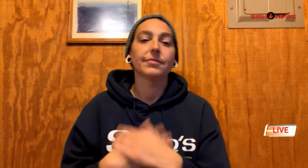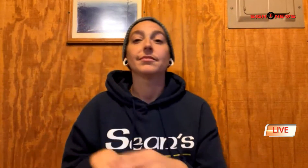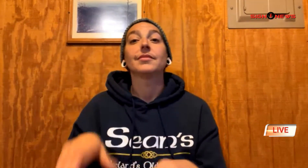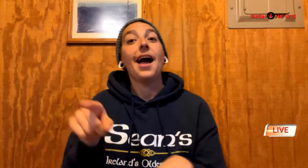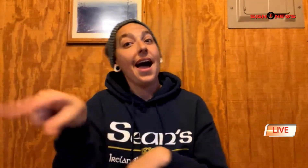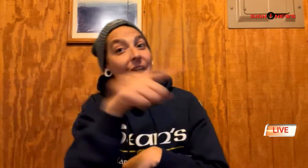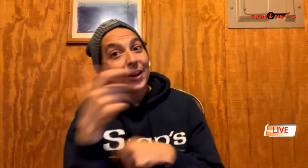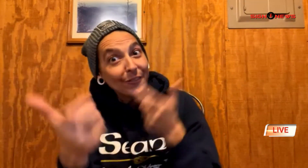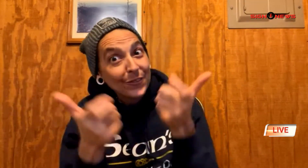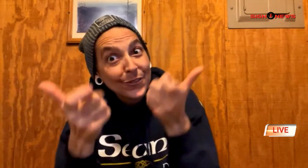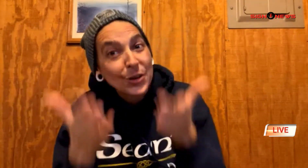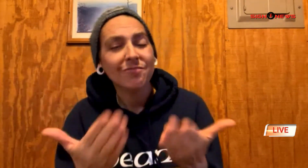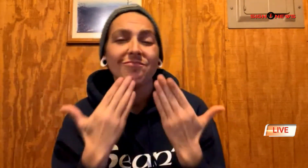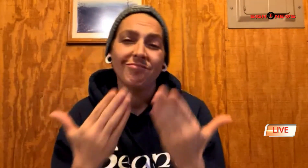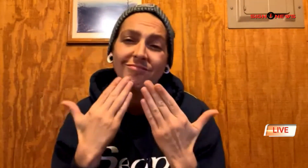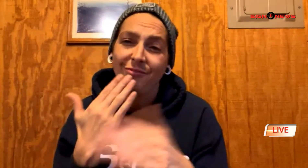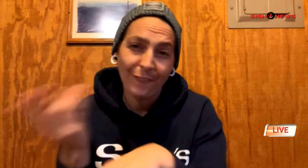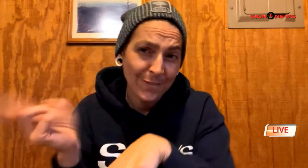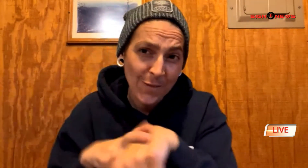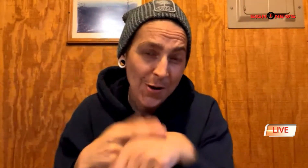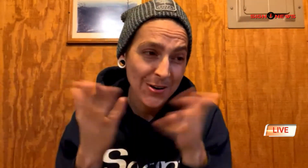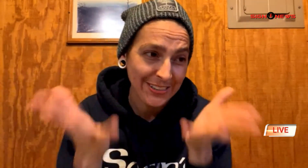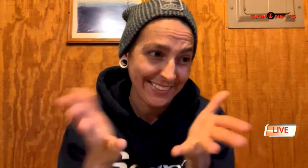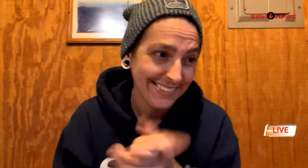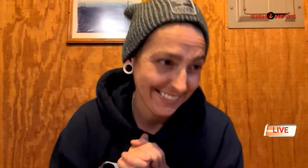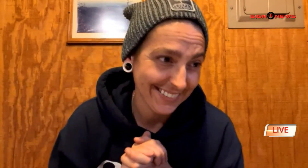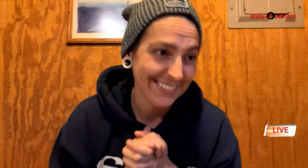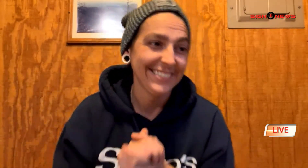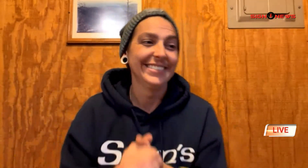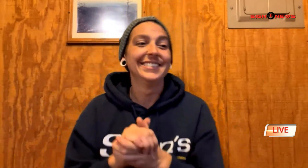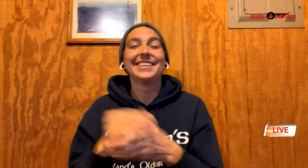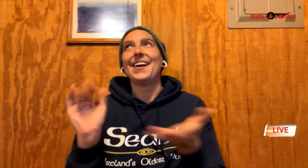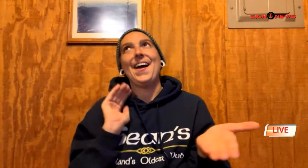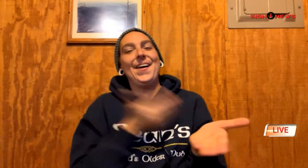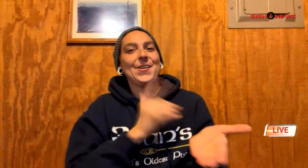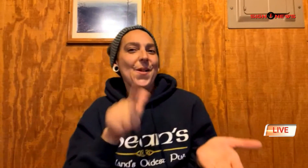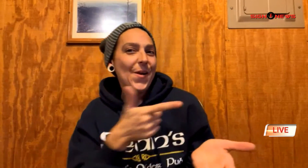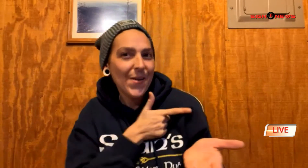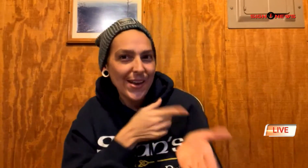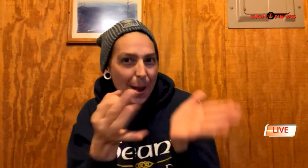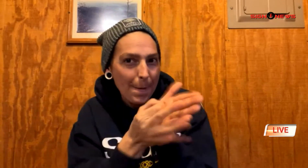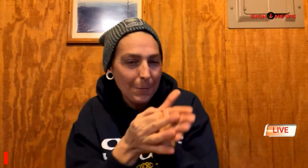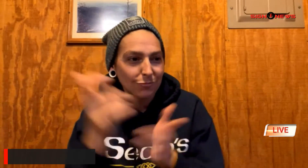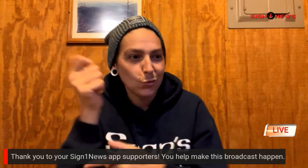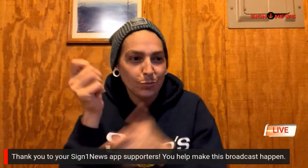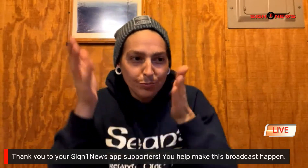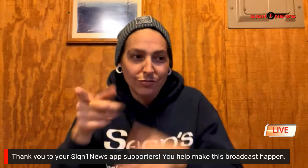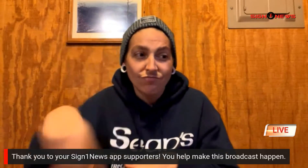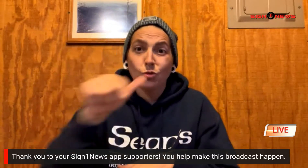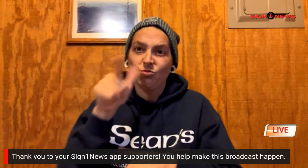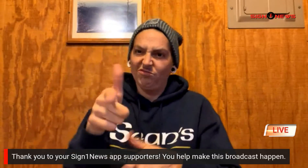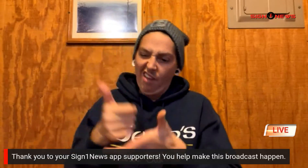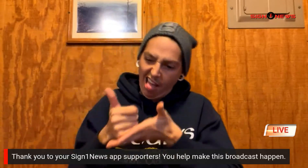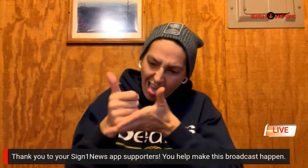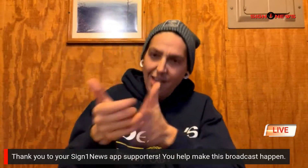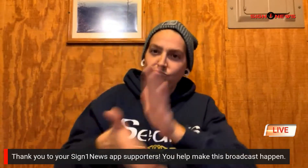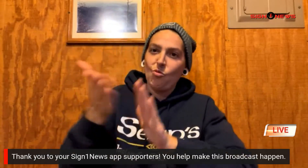to you the viewers and of course our loyal app supporters you help make this broadcast